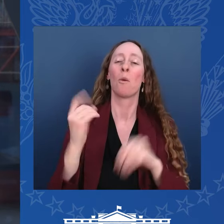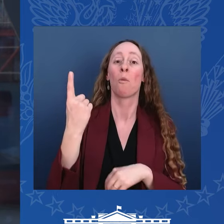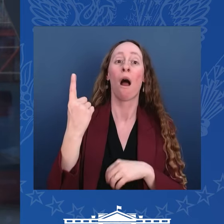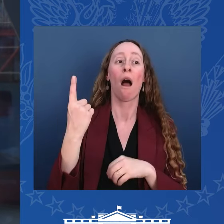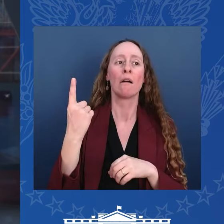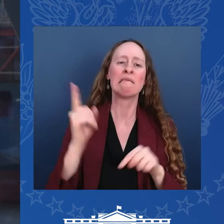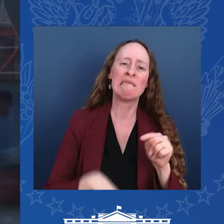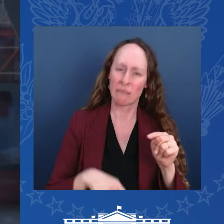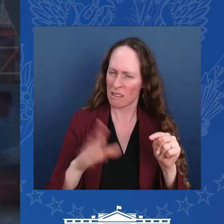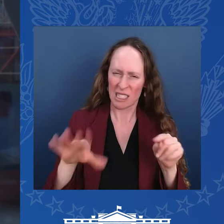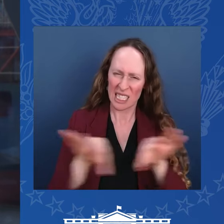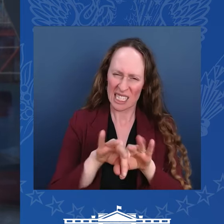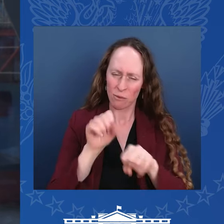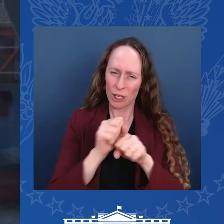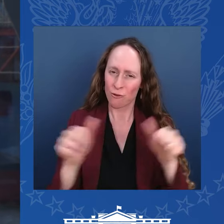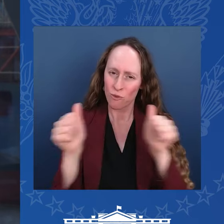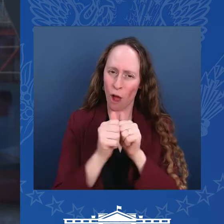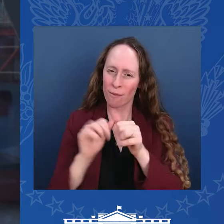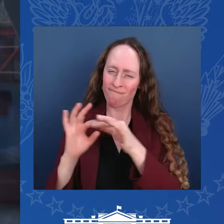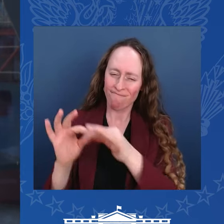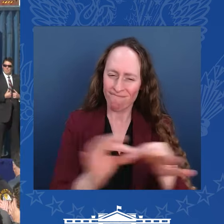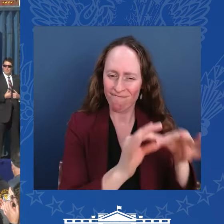God protect our troops. Thank you. Thank you. Thank you.